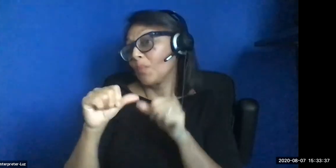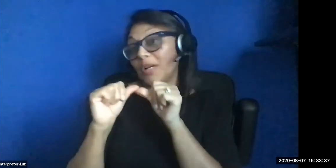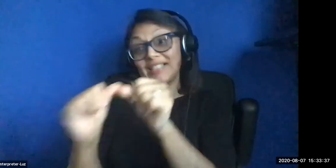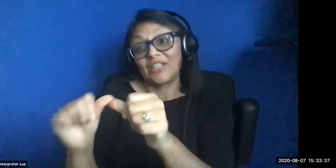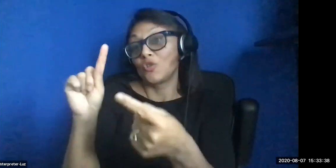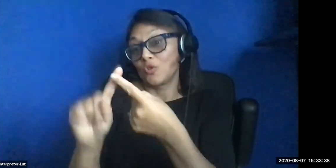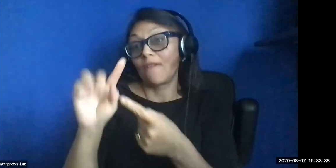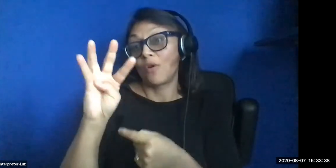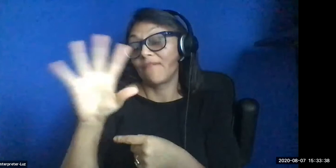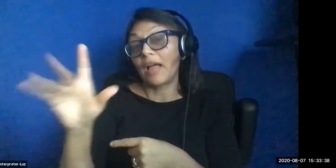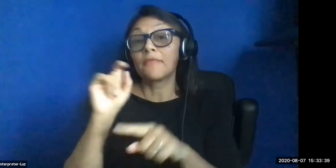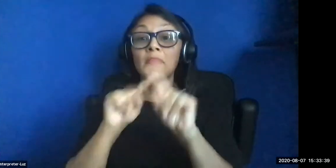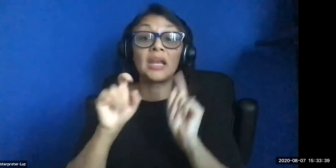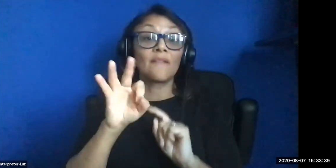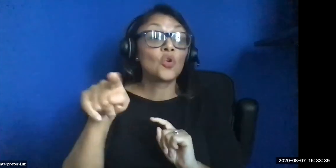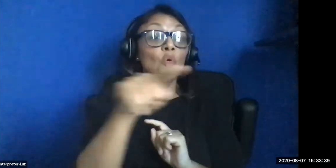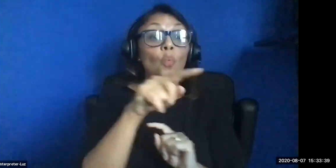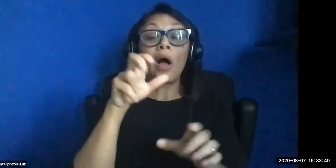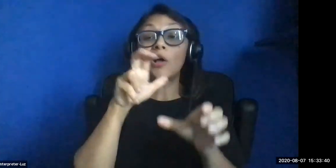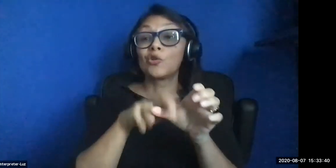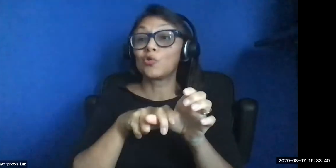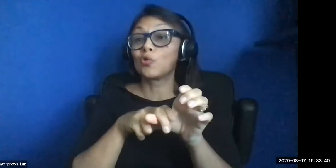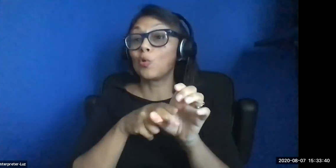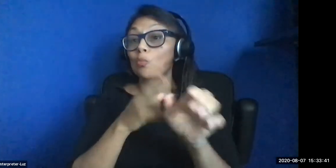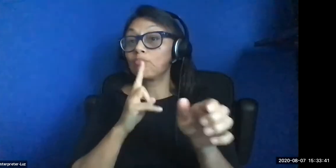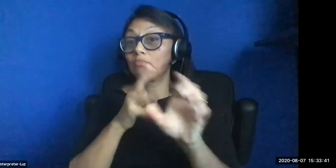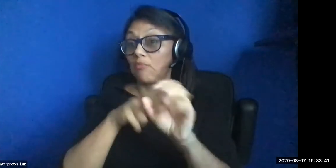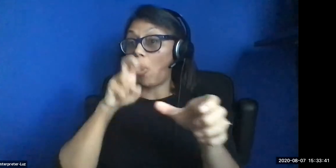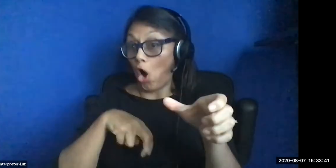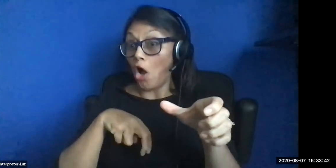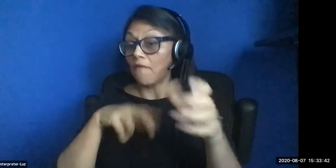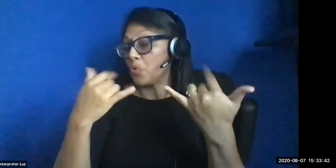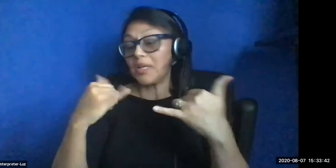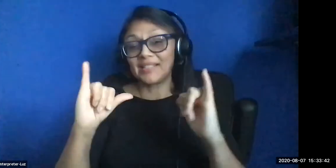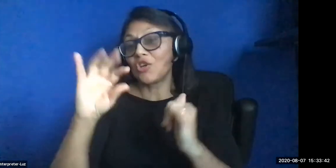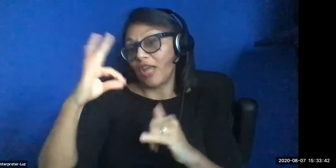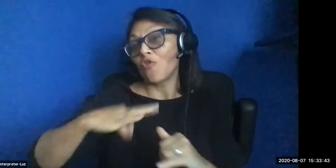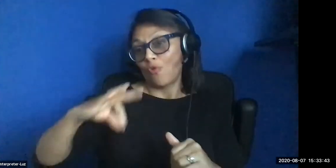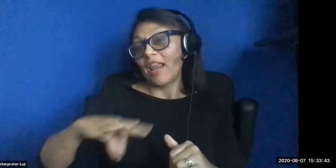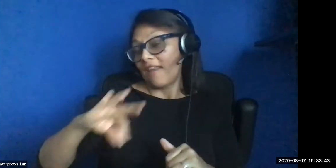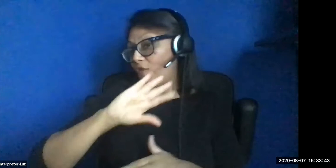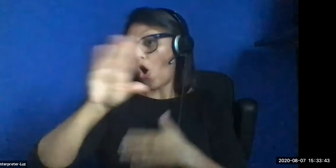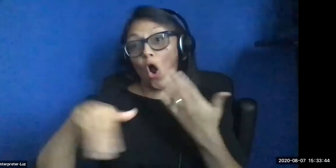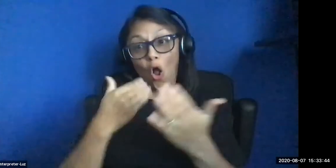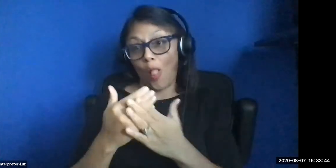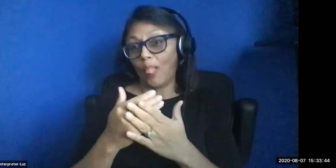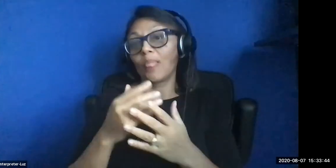Susi Nitzel: But if you want to log off. Don't worry, you're going to get full credit for the entire hour and 15 minutes but if you want to stick around and have a more